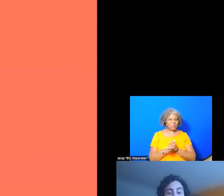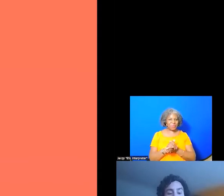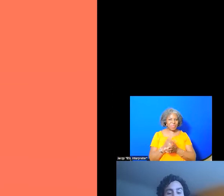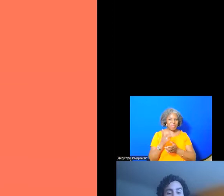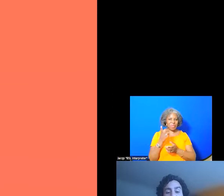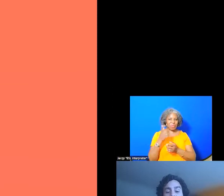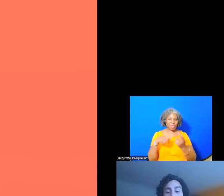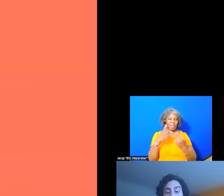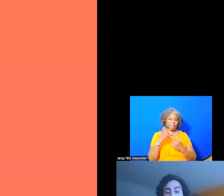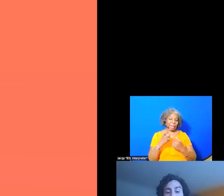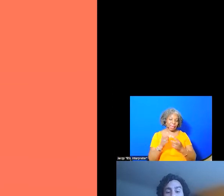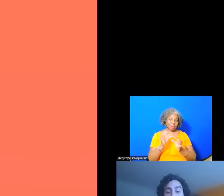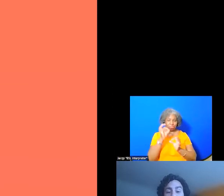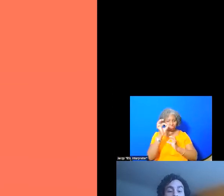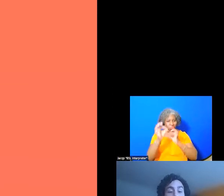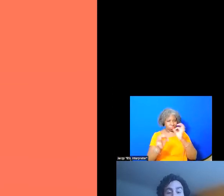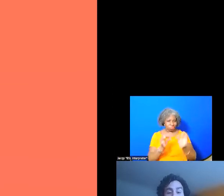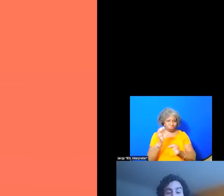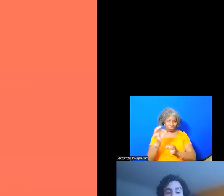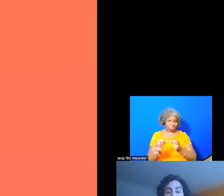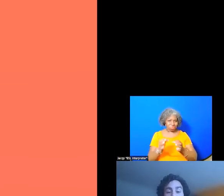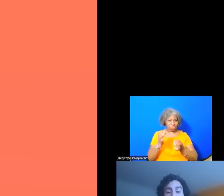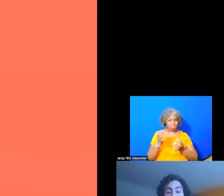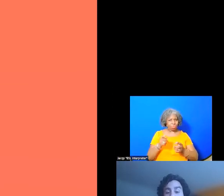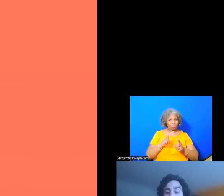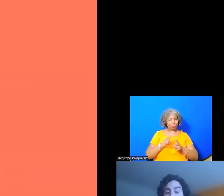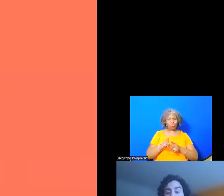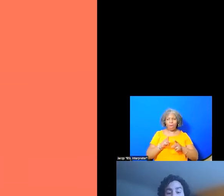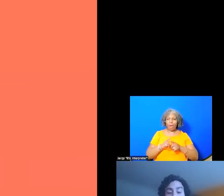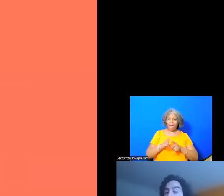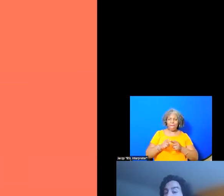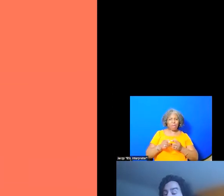questions on that basis to kind of move the projects beyond sustainability together.